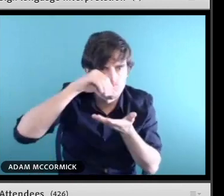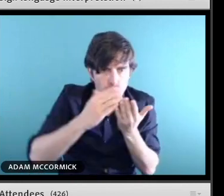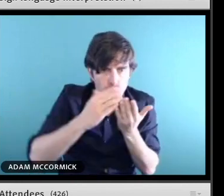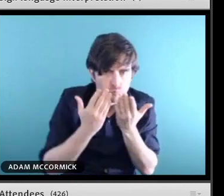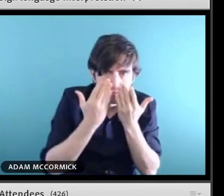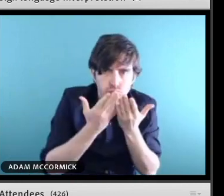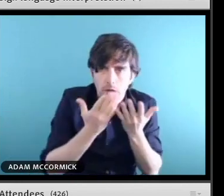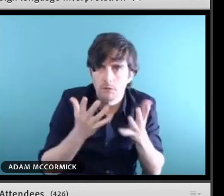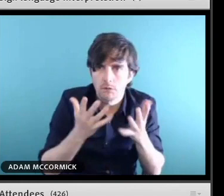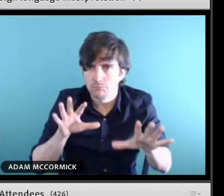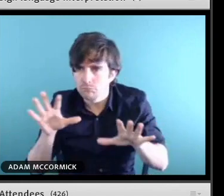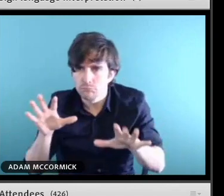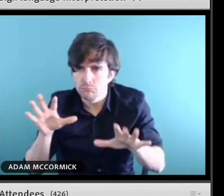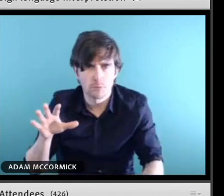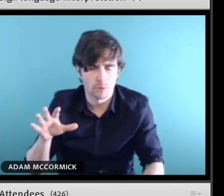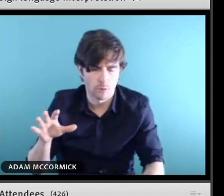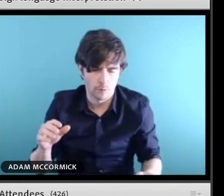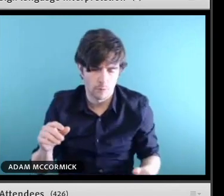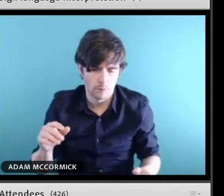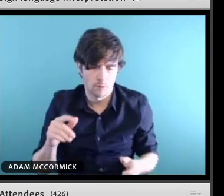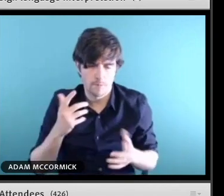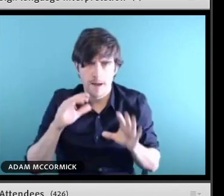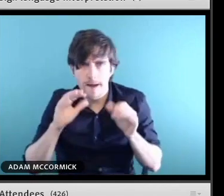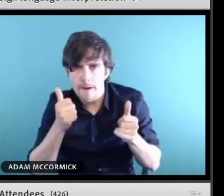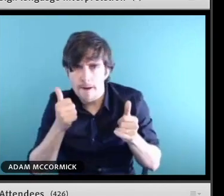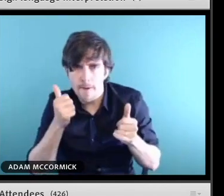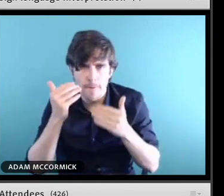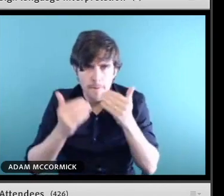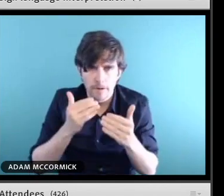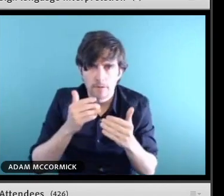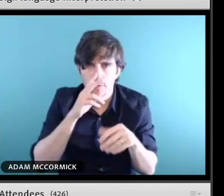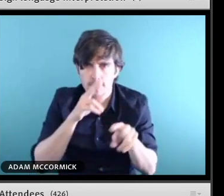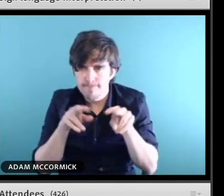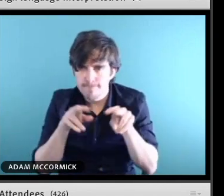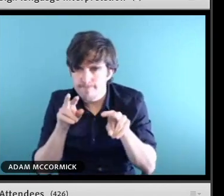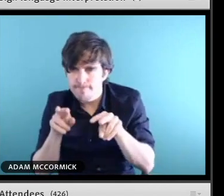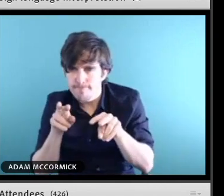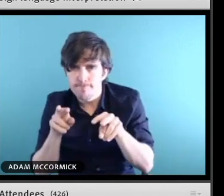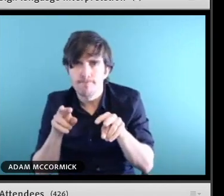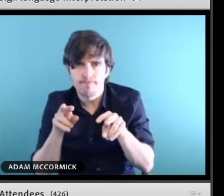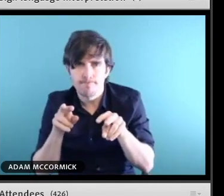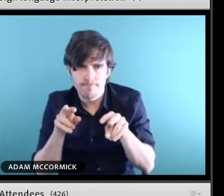told us was that for those with hearing and speech impairments, particularly it was not